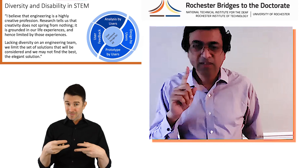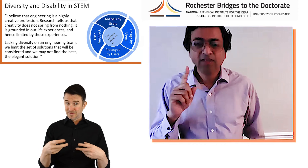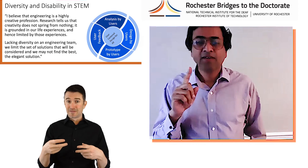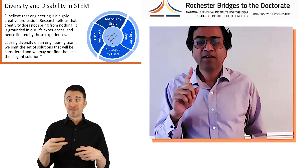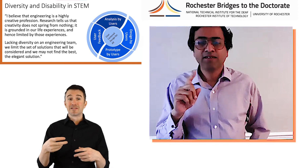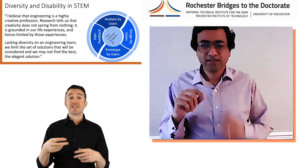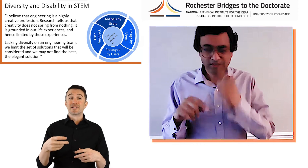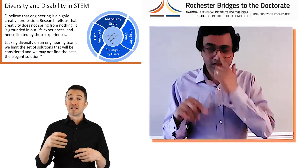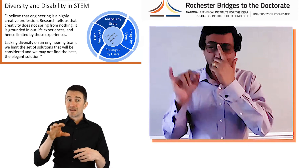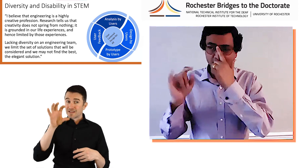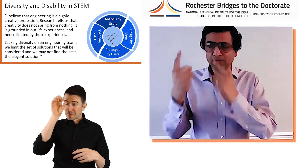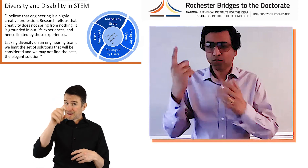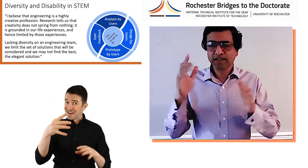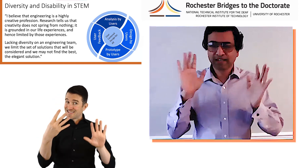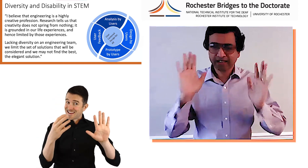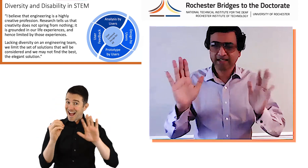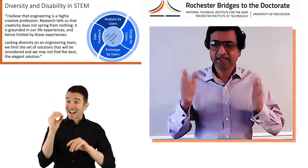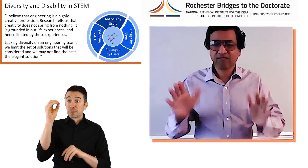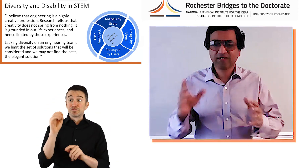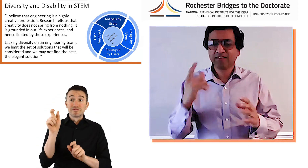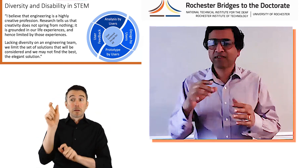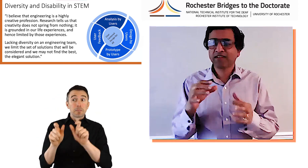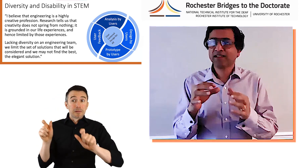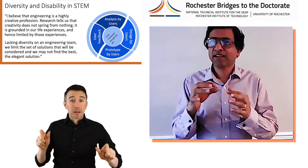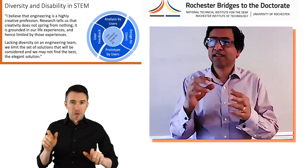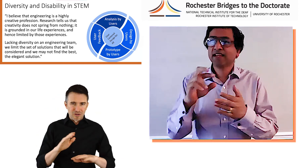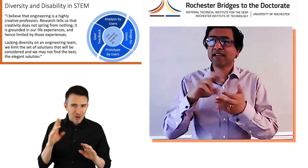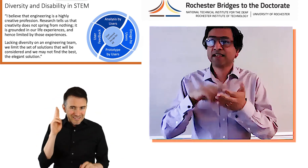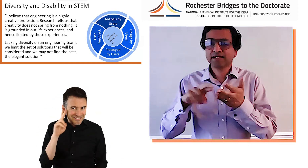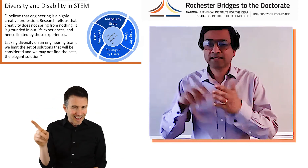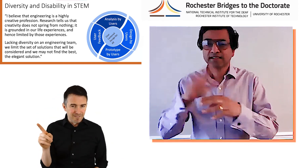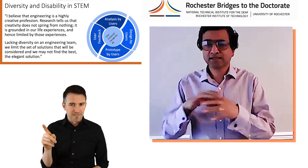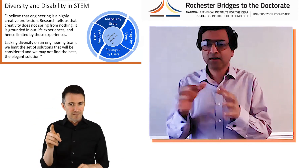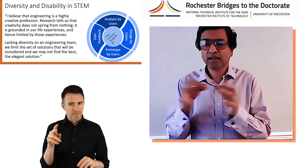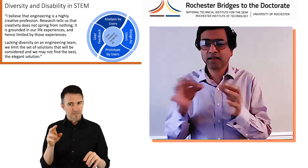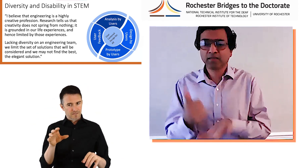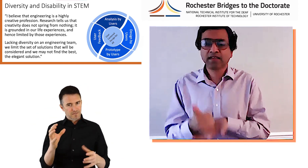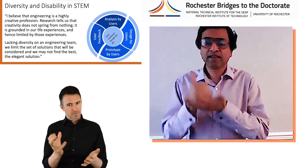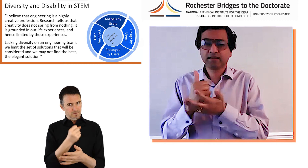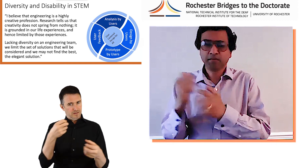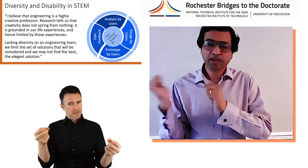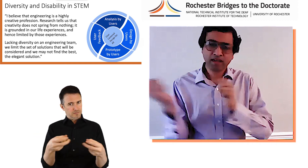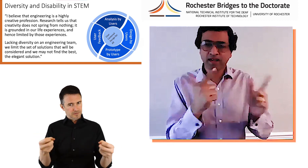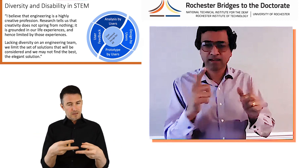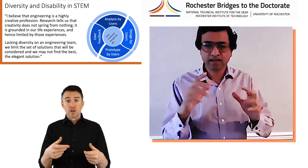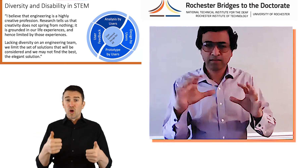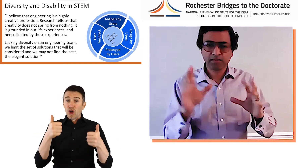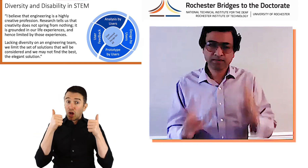are not deaf, so that's one great way that deaf people can contribute to user accessibility